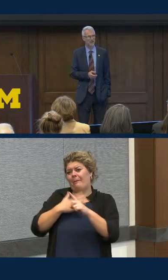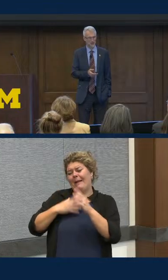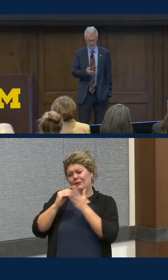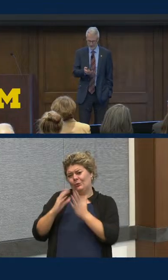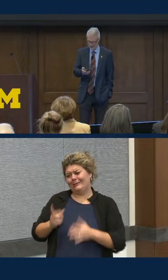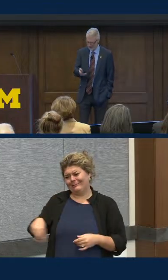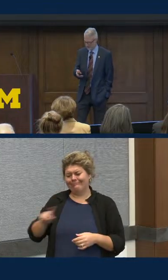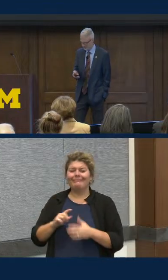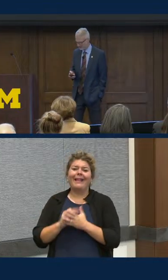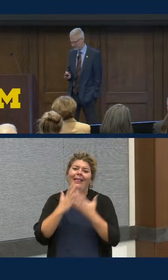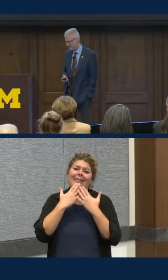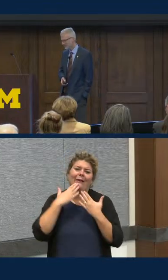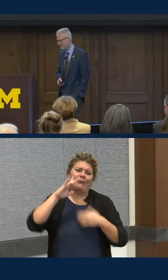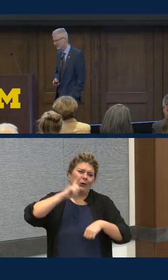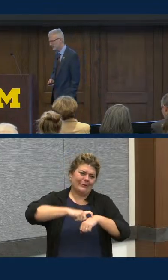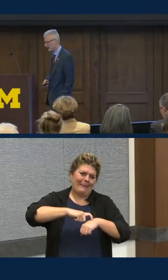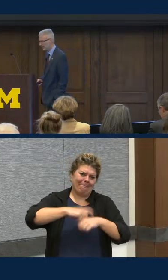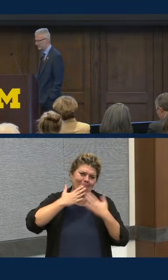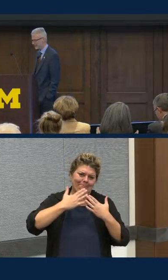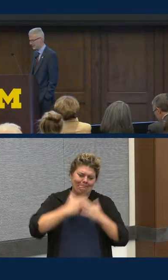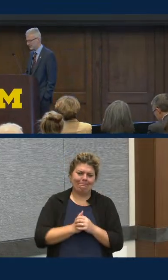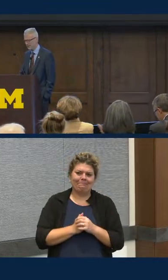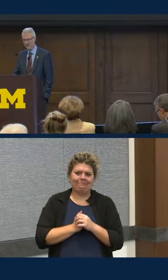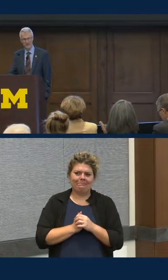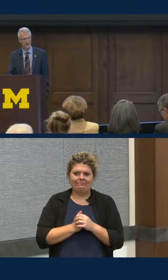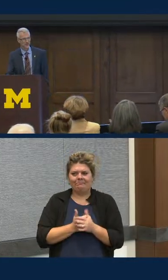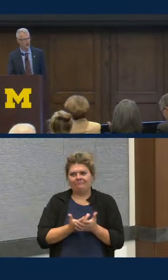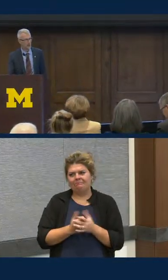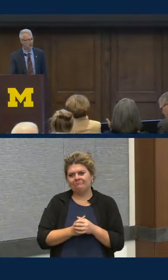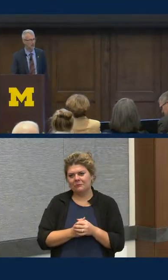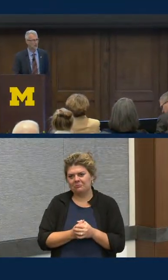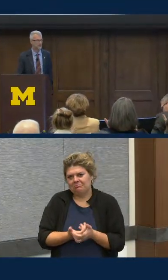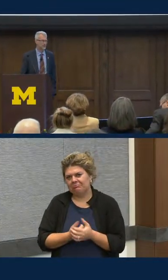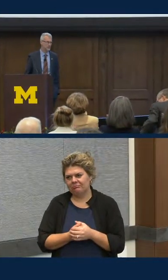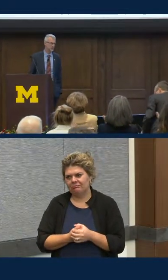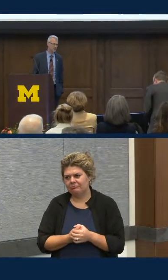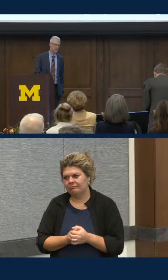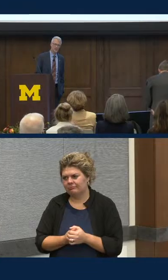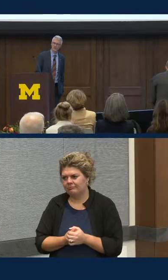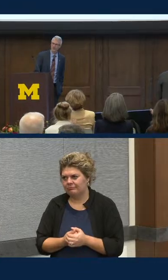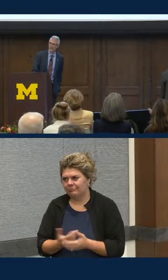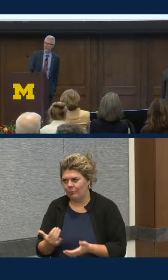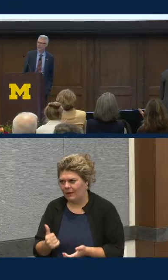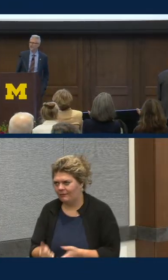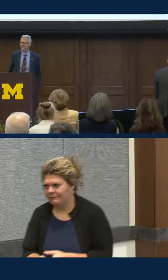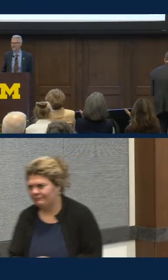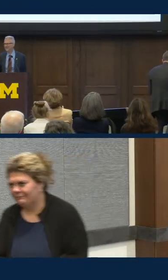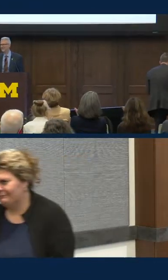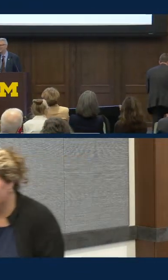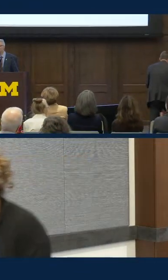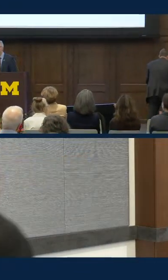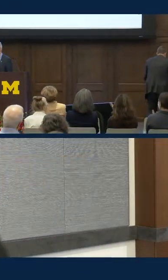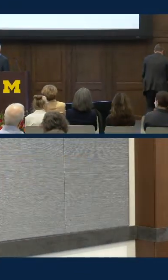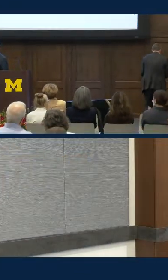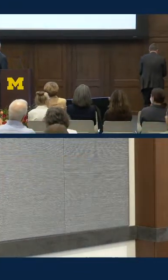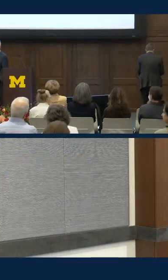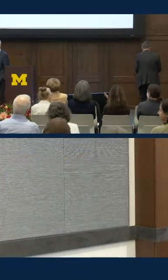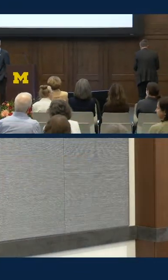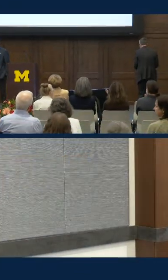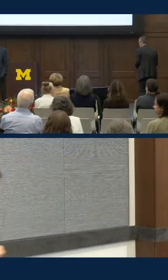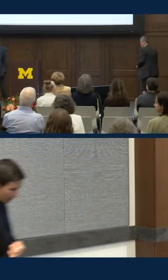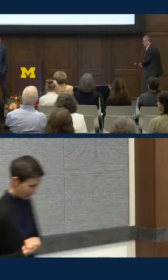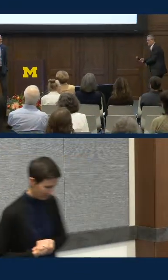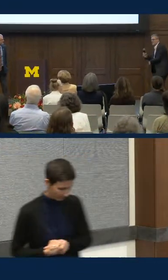much for your attention.